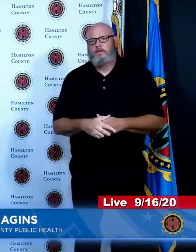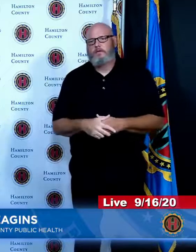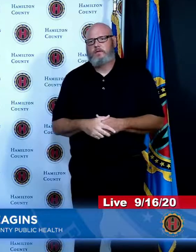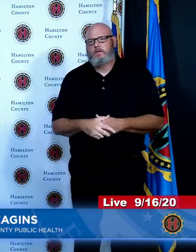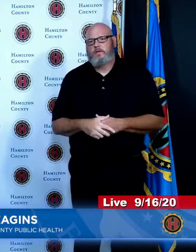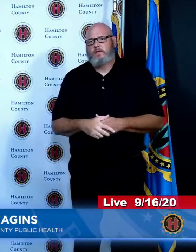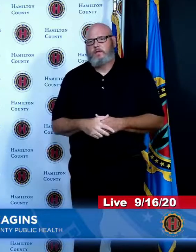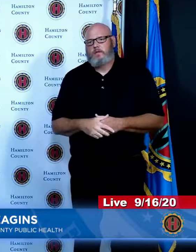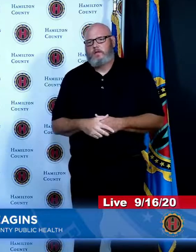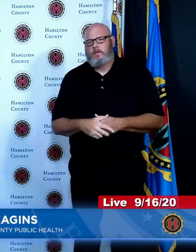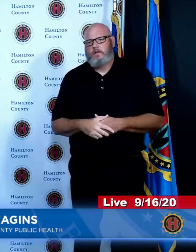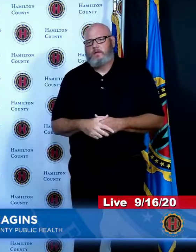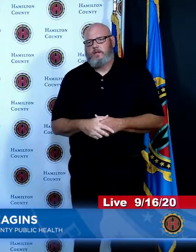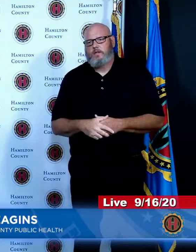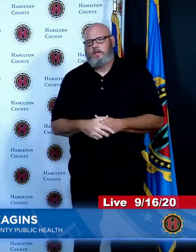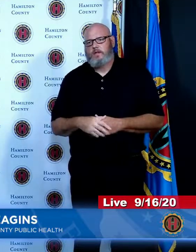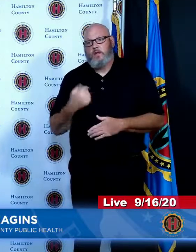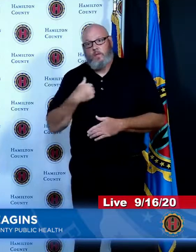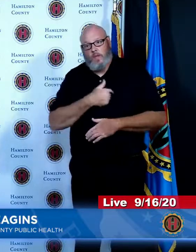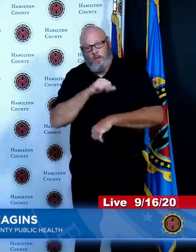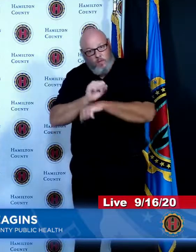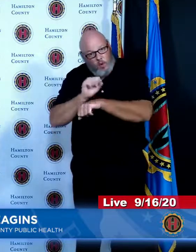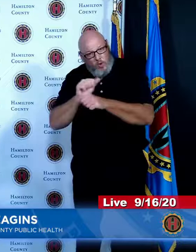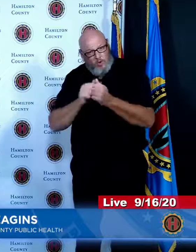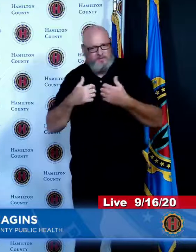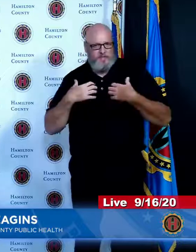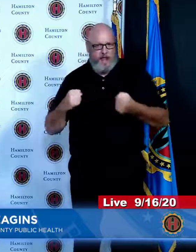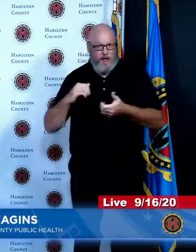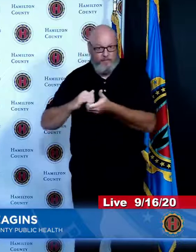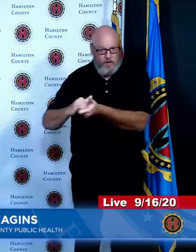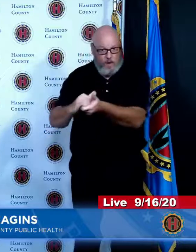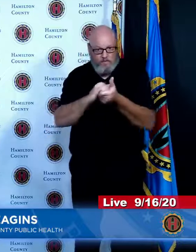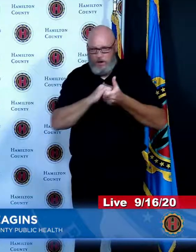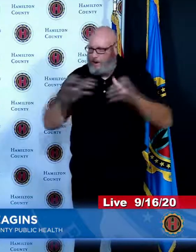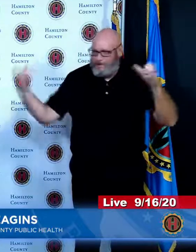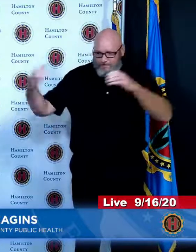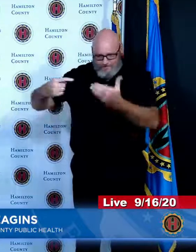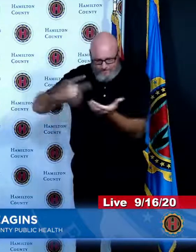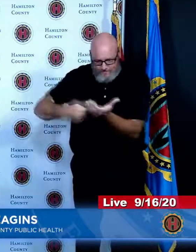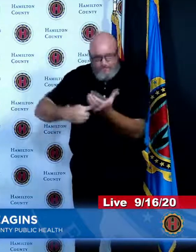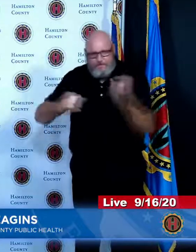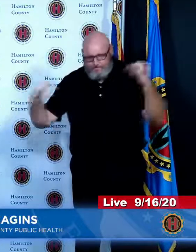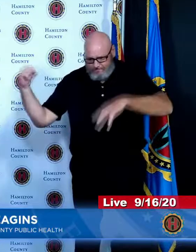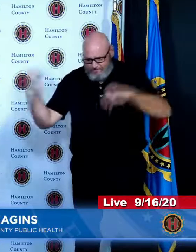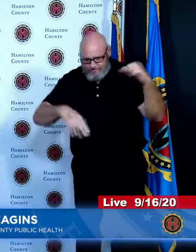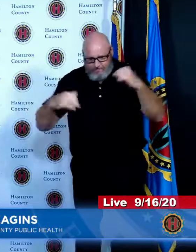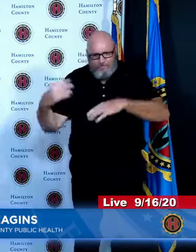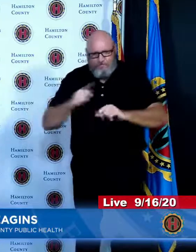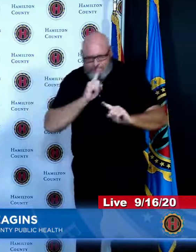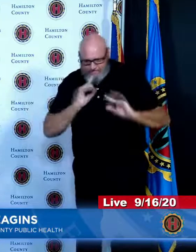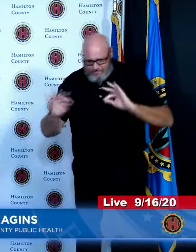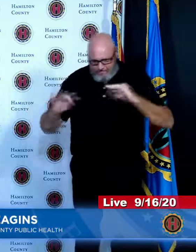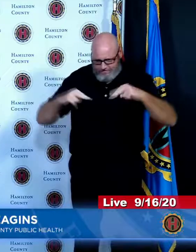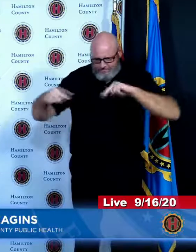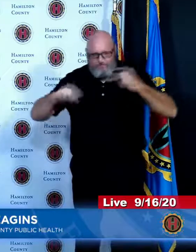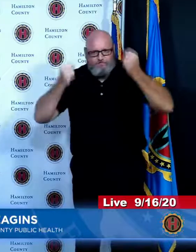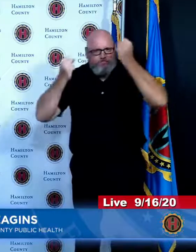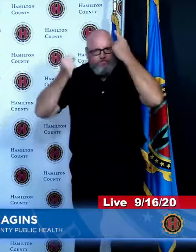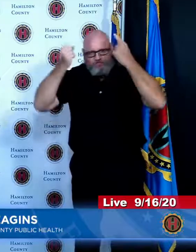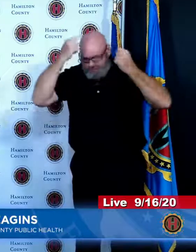some of these vaccines one or two and and possibly the Pfizer vaccine which may be the first that we see have some unique cold storage